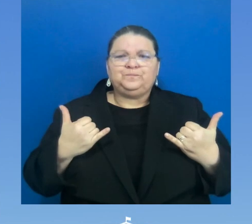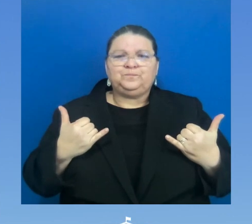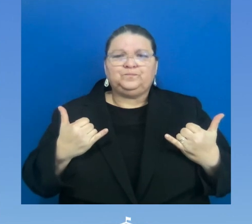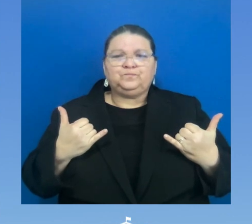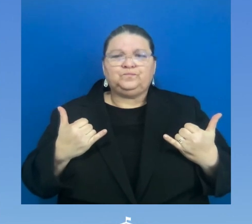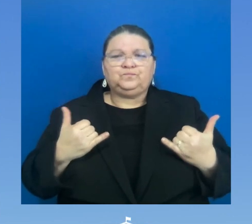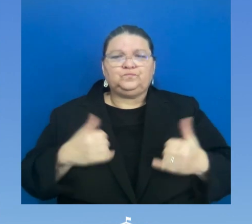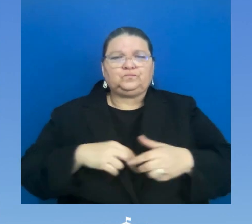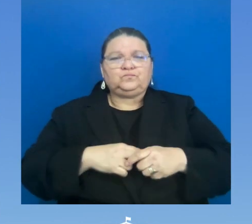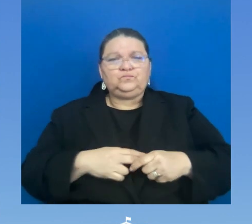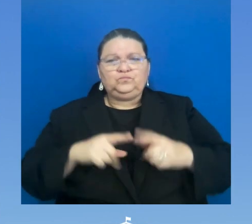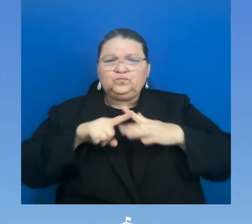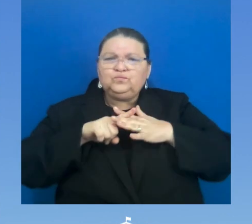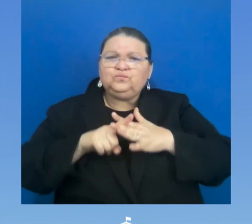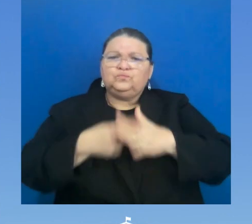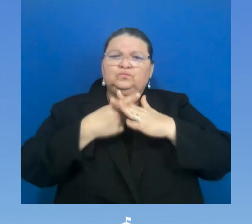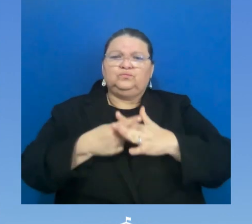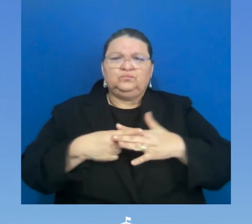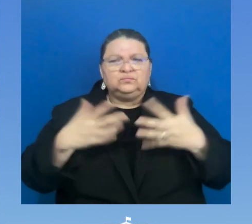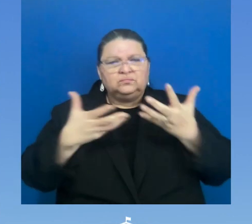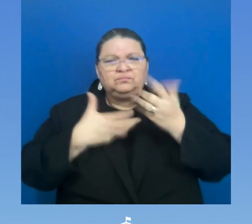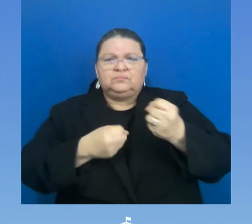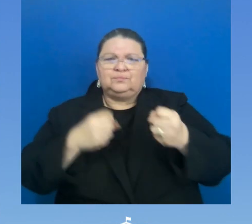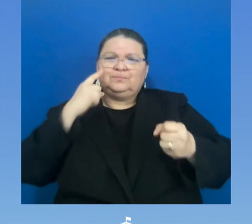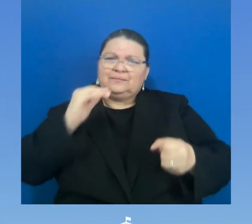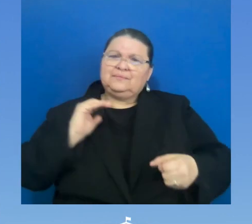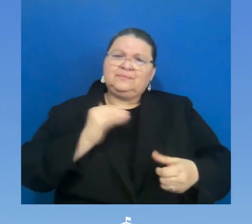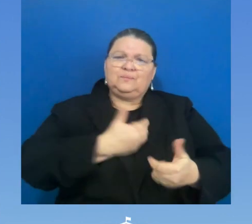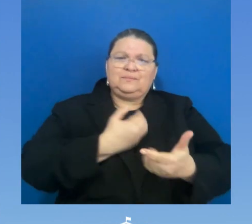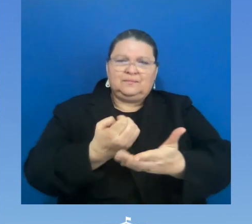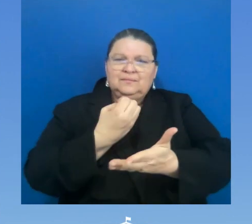and we're determined to use this moment to provide women the opportunity,